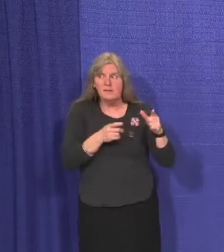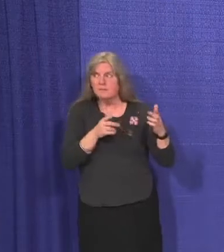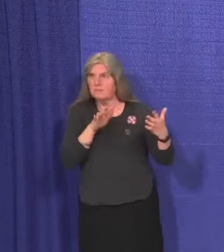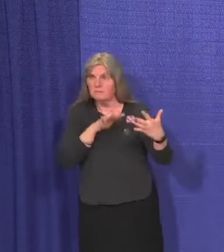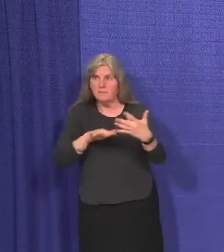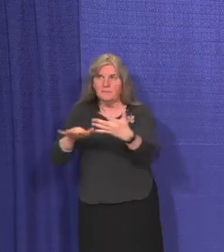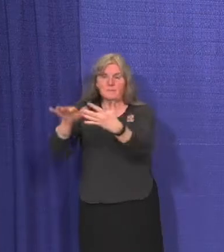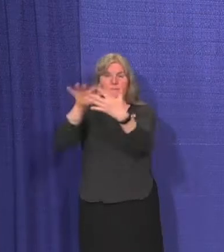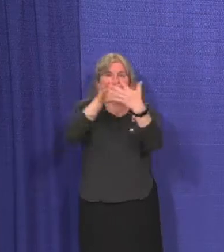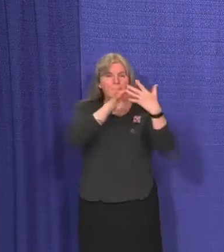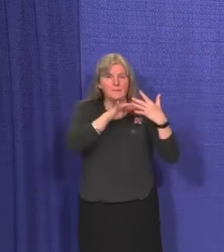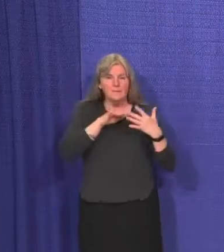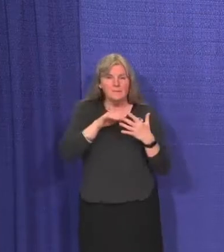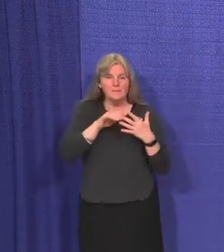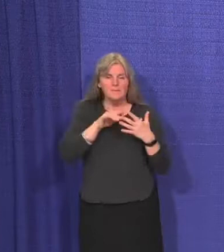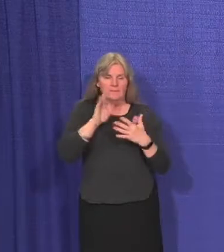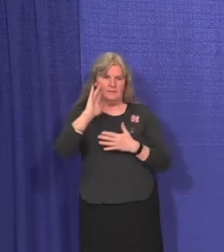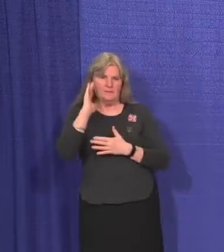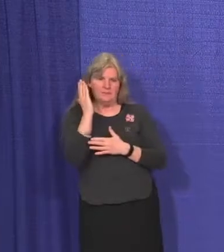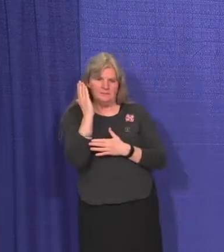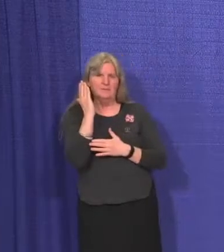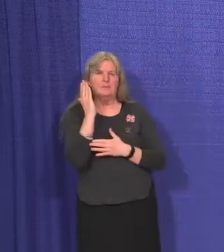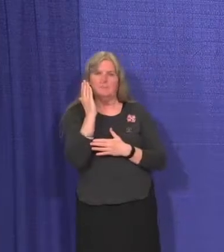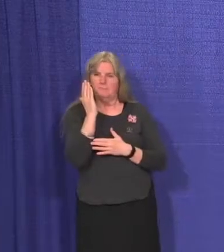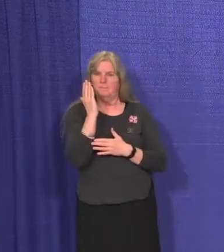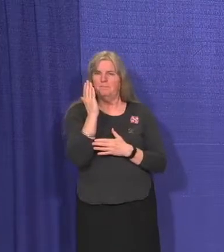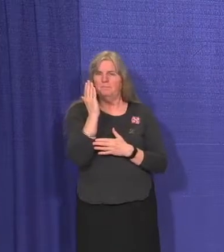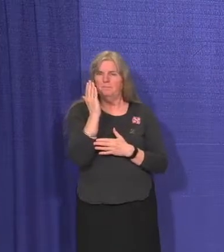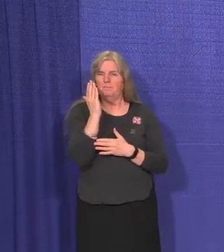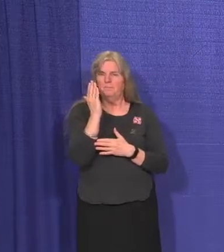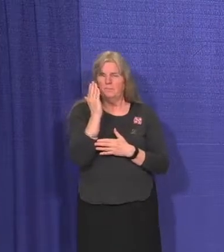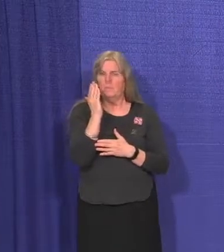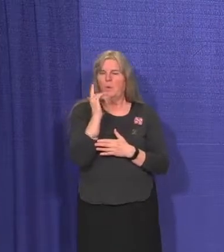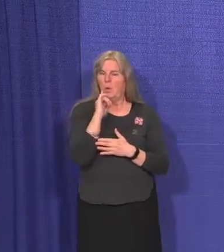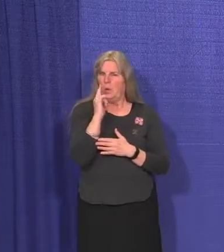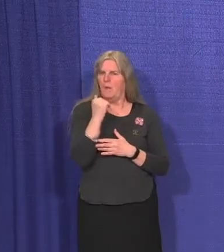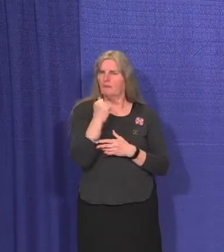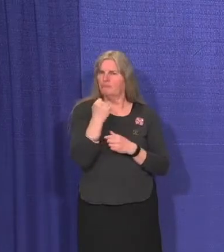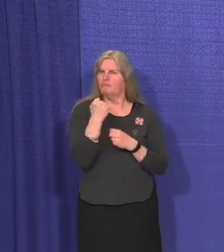There is the clinical trial data itself.